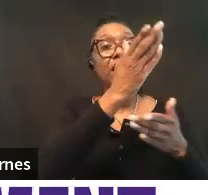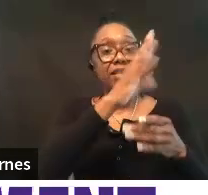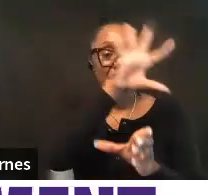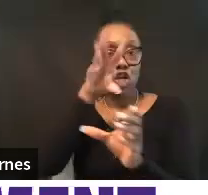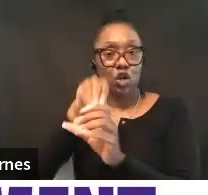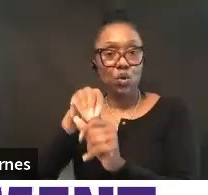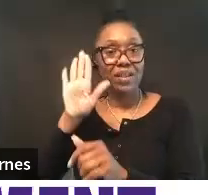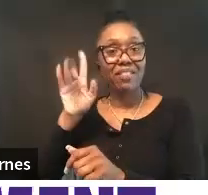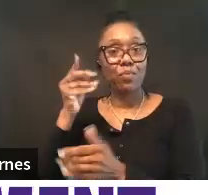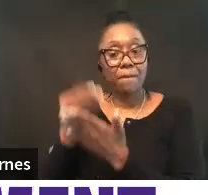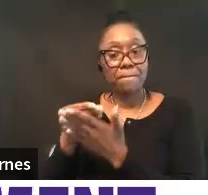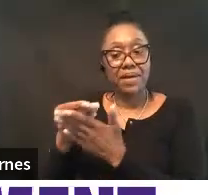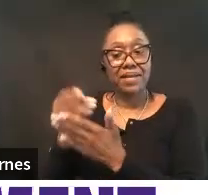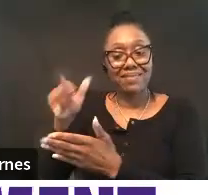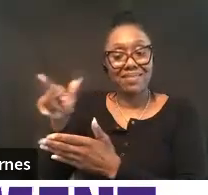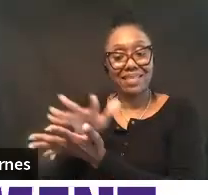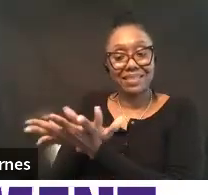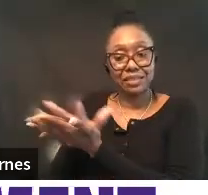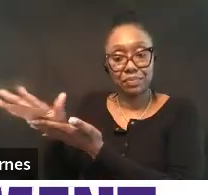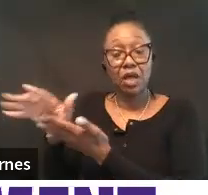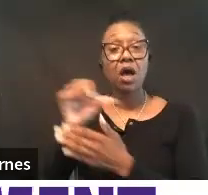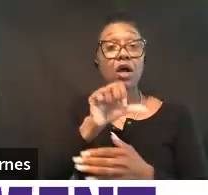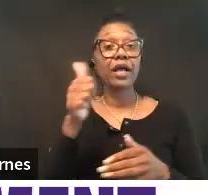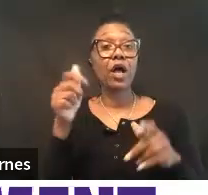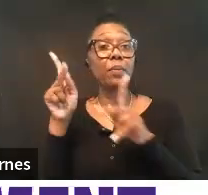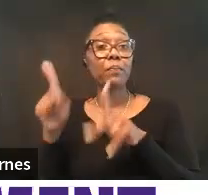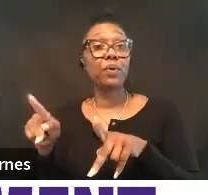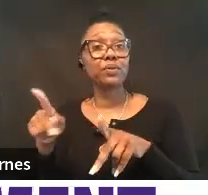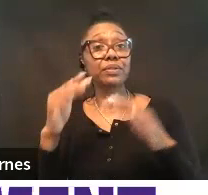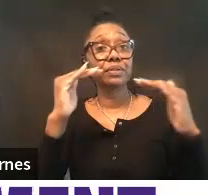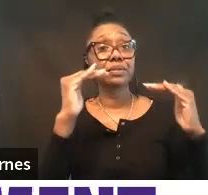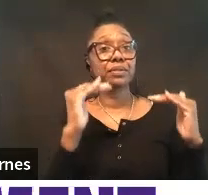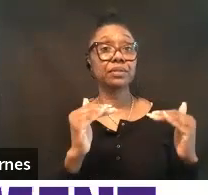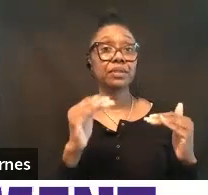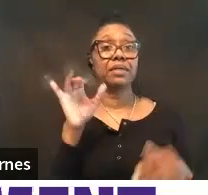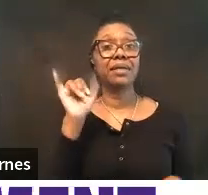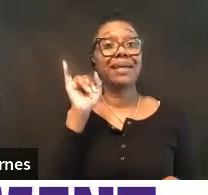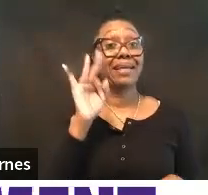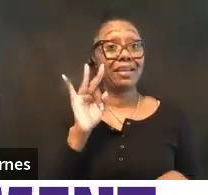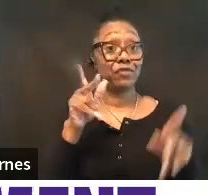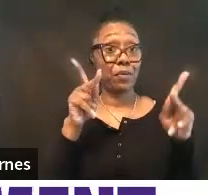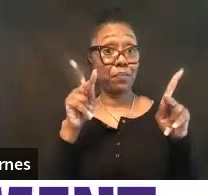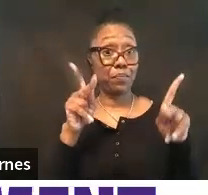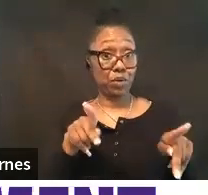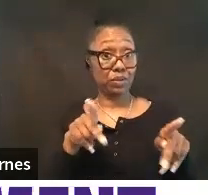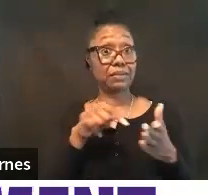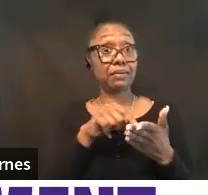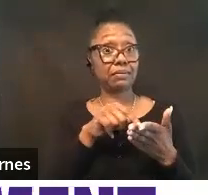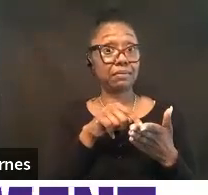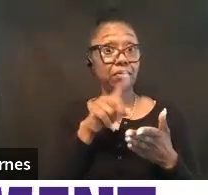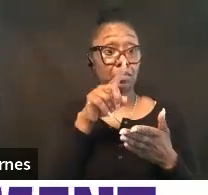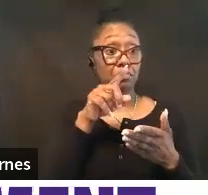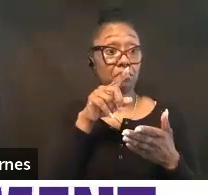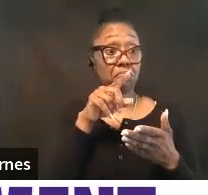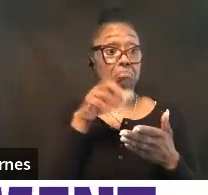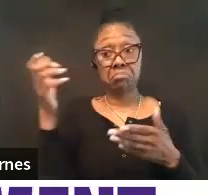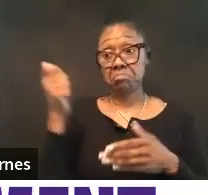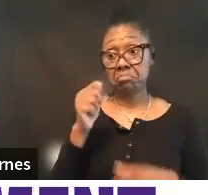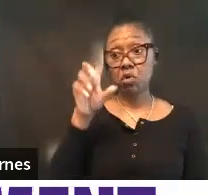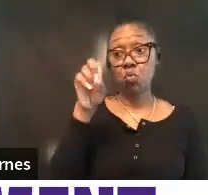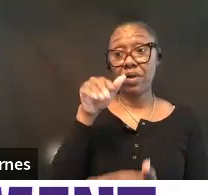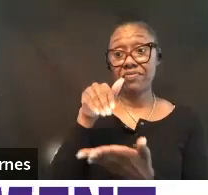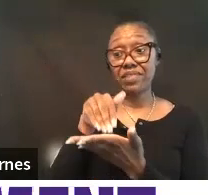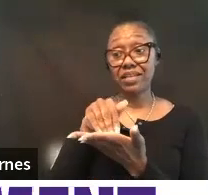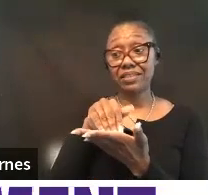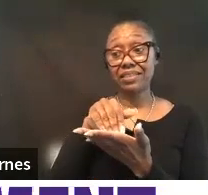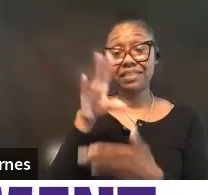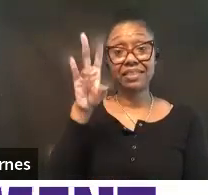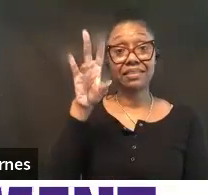Okay, another attendee X.